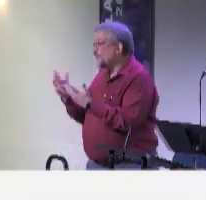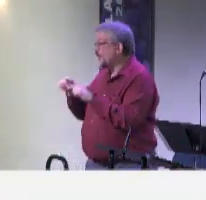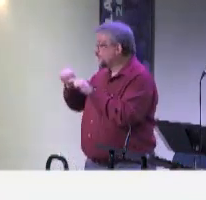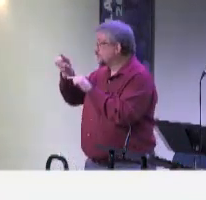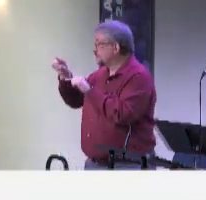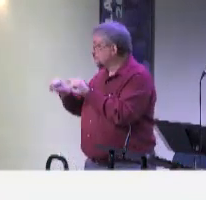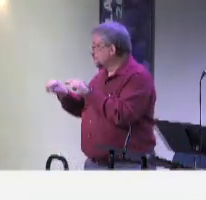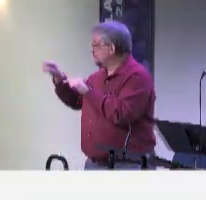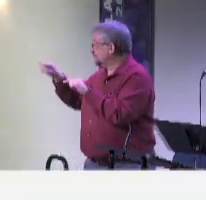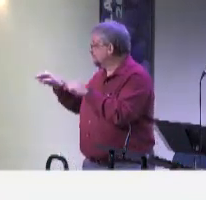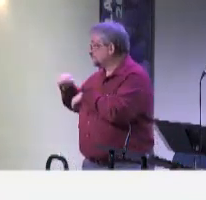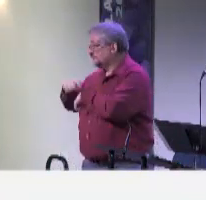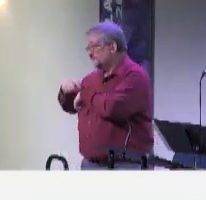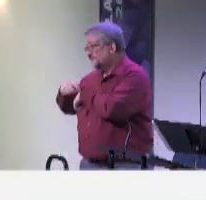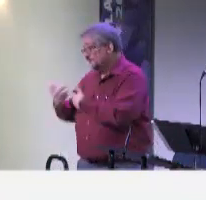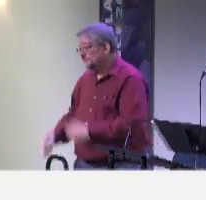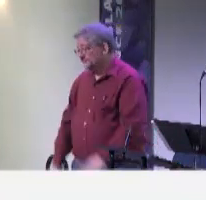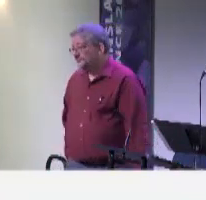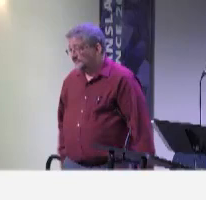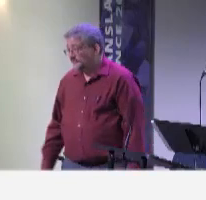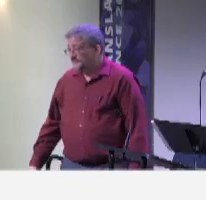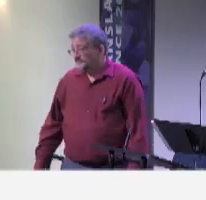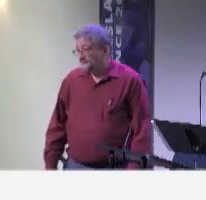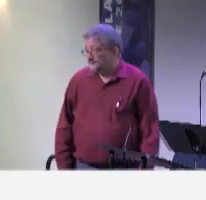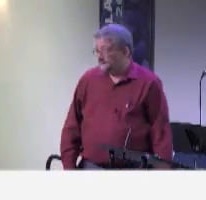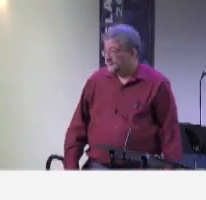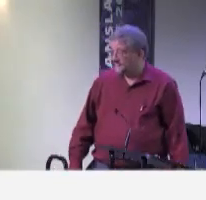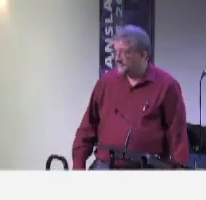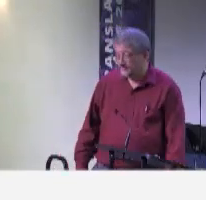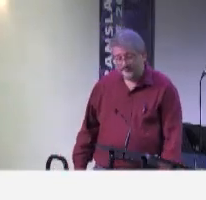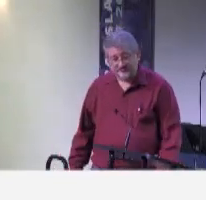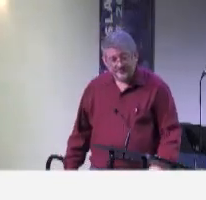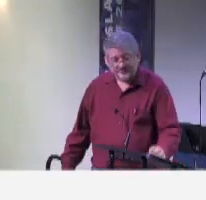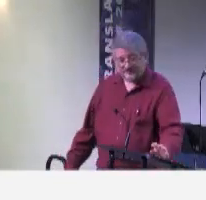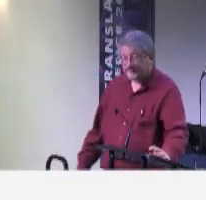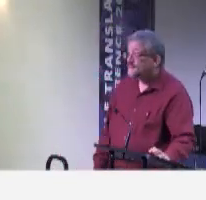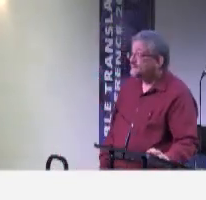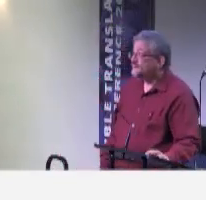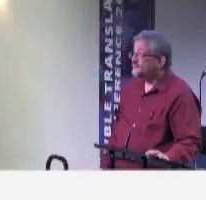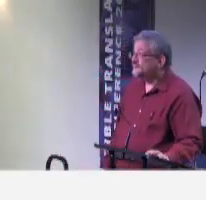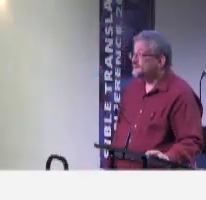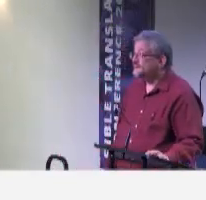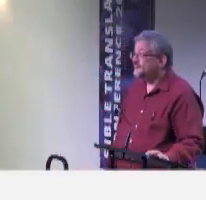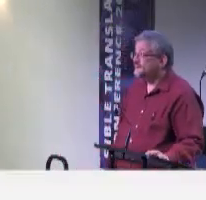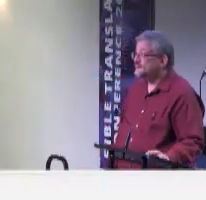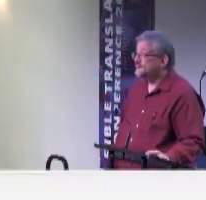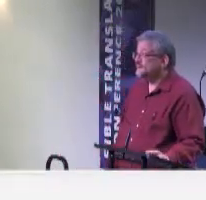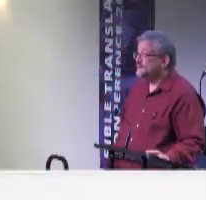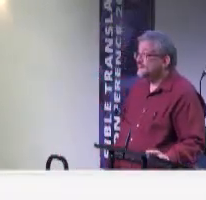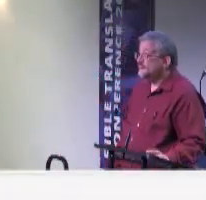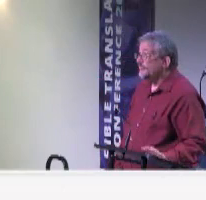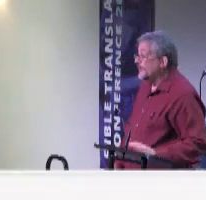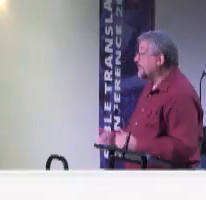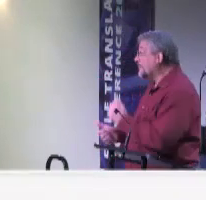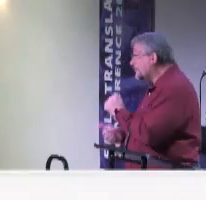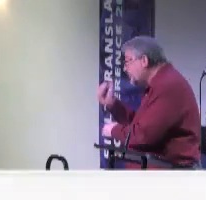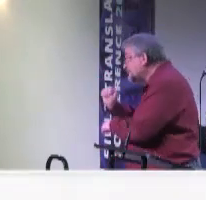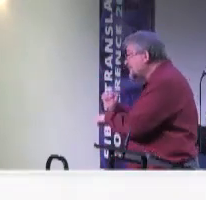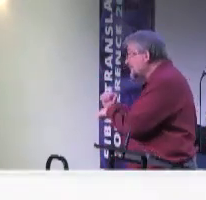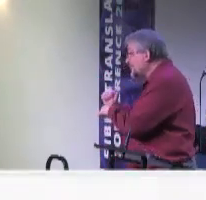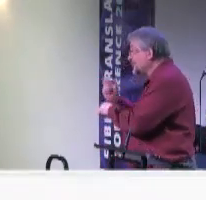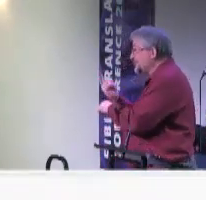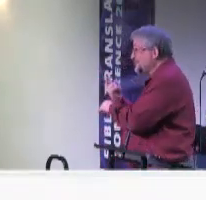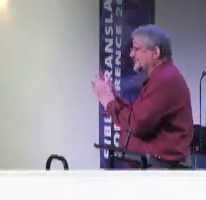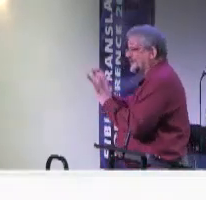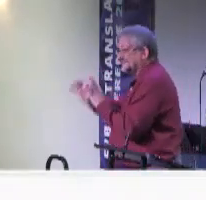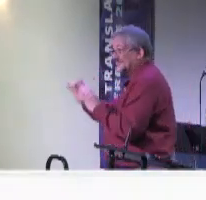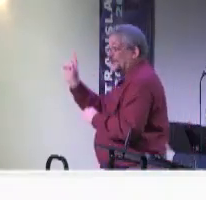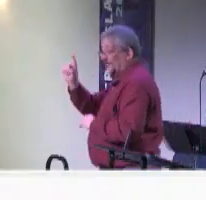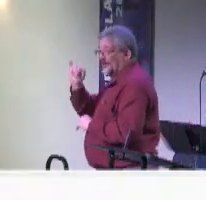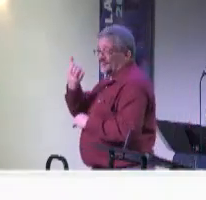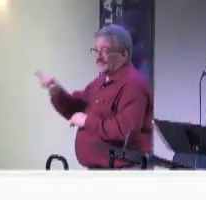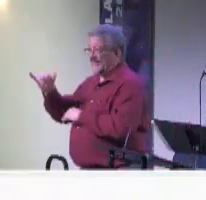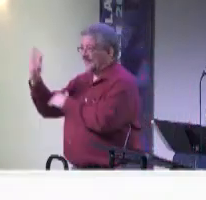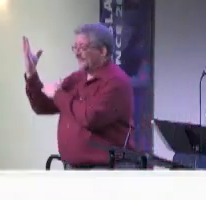And they can see where their progress is falling along. According to time.